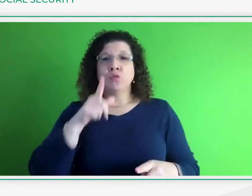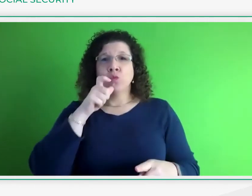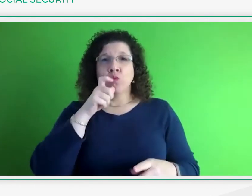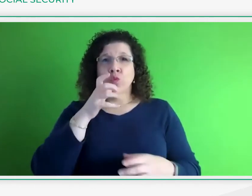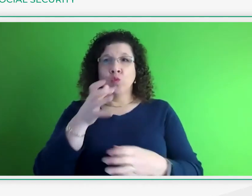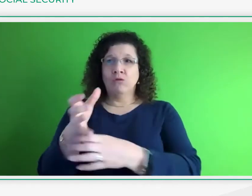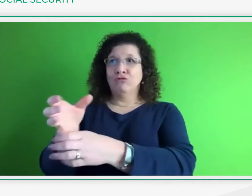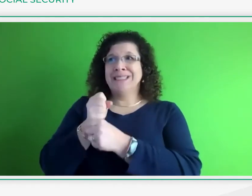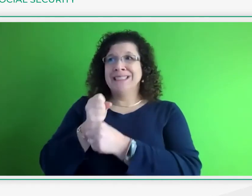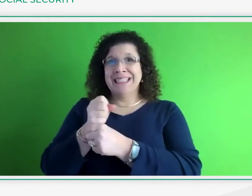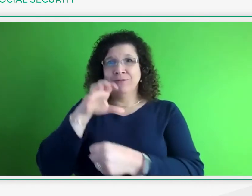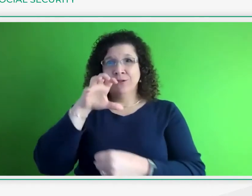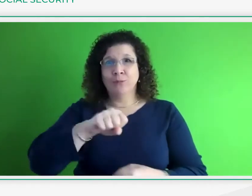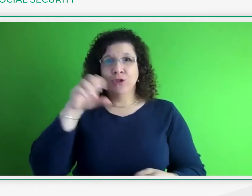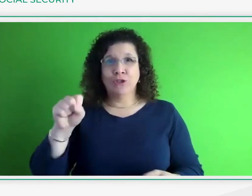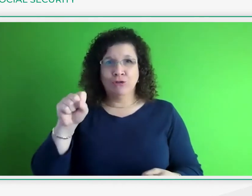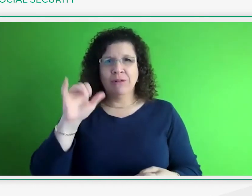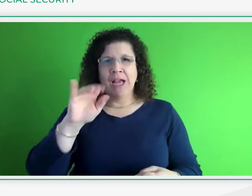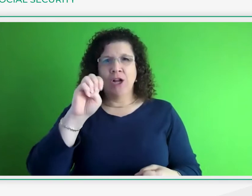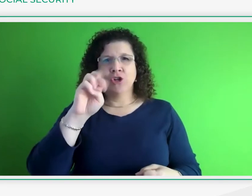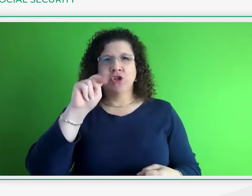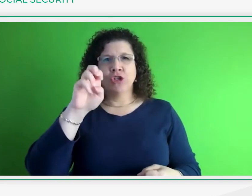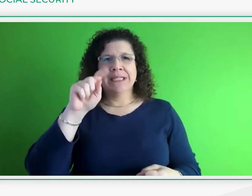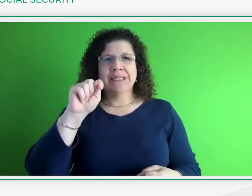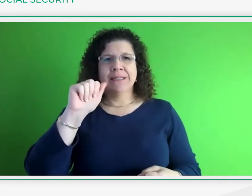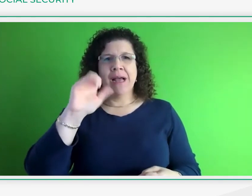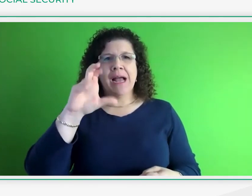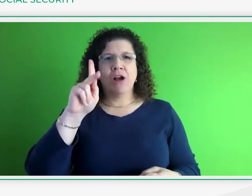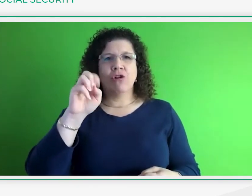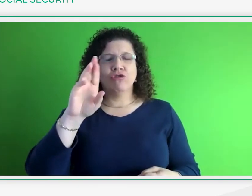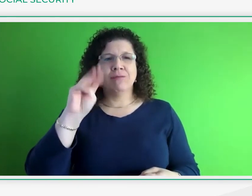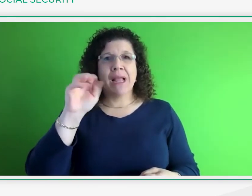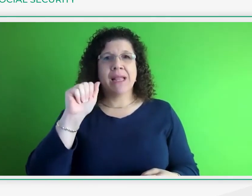The first person who actually received Social Security benefits was Ernest Ackerman.